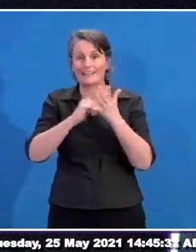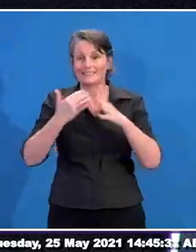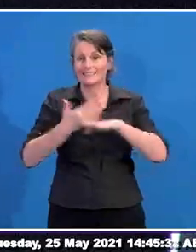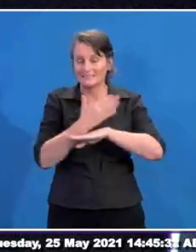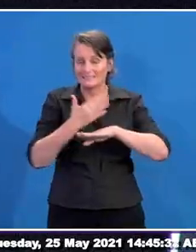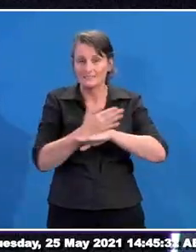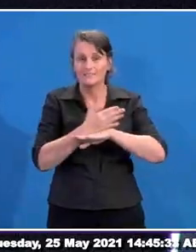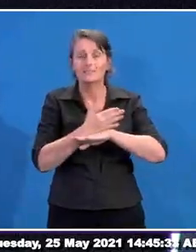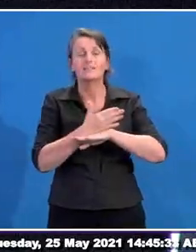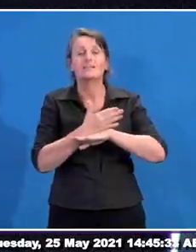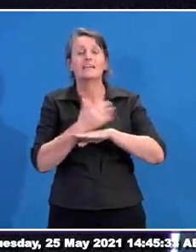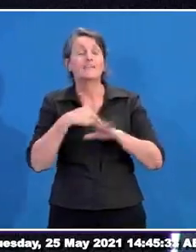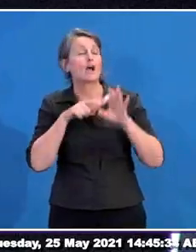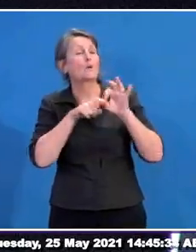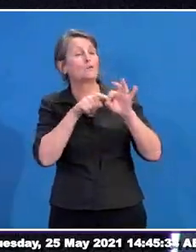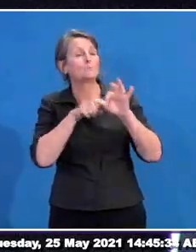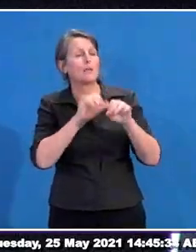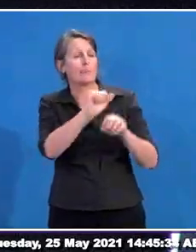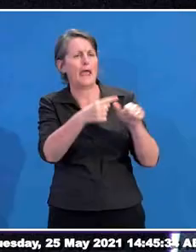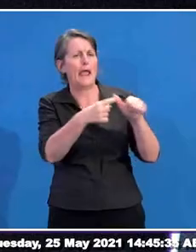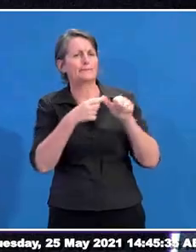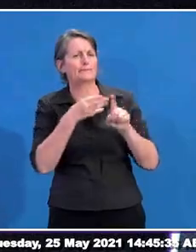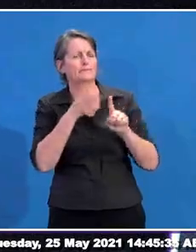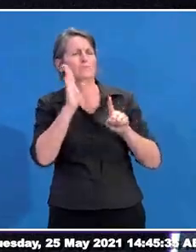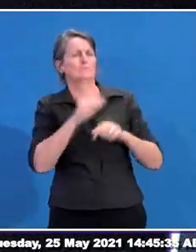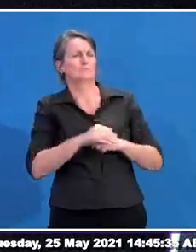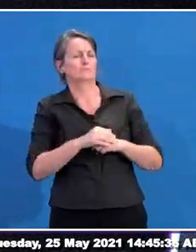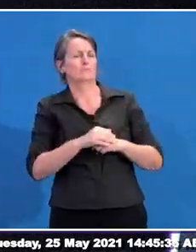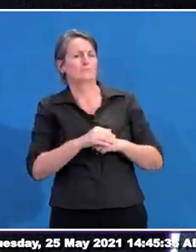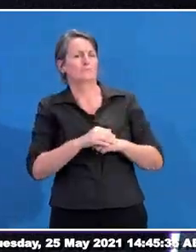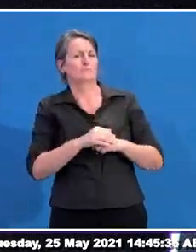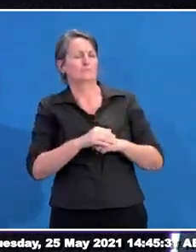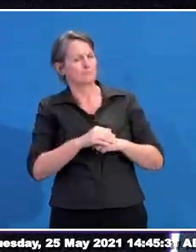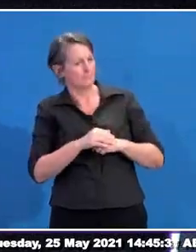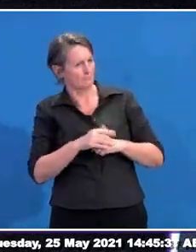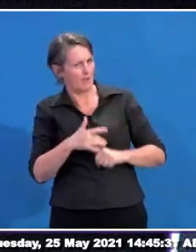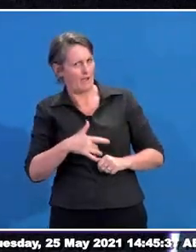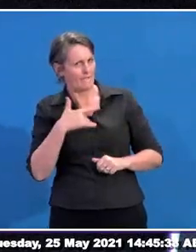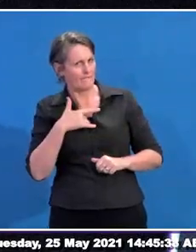with restrictive practices, then that adds less weight to their evidence.